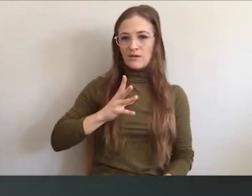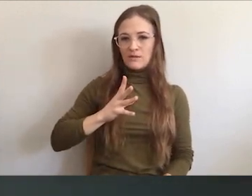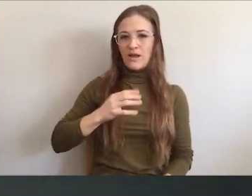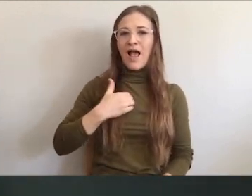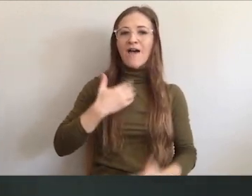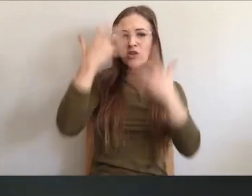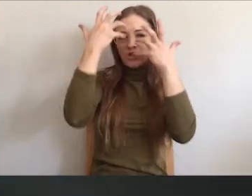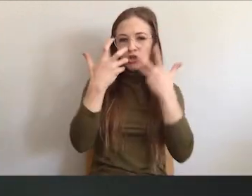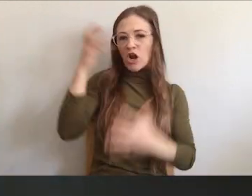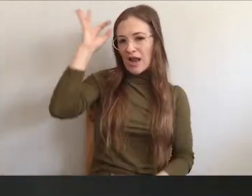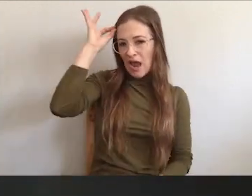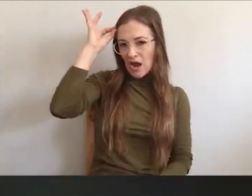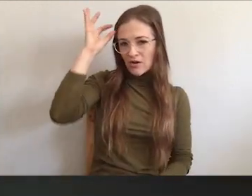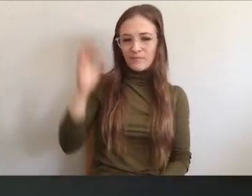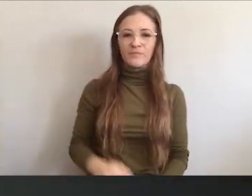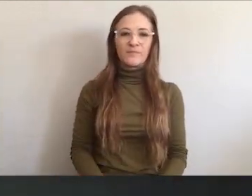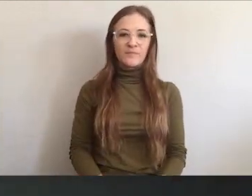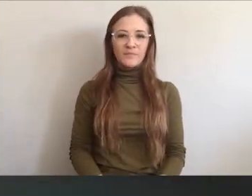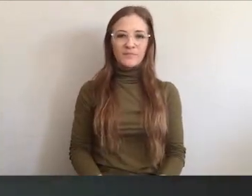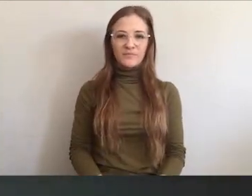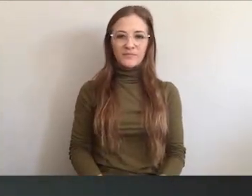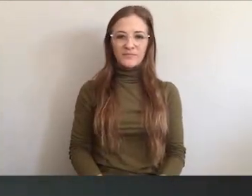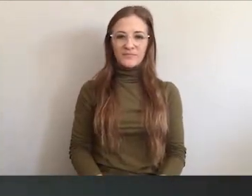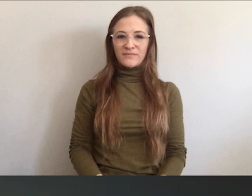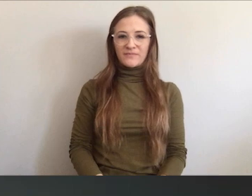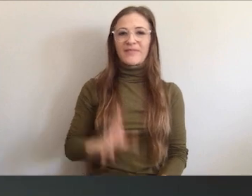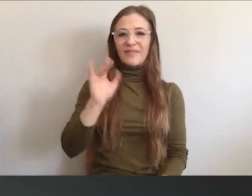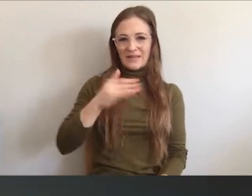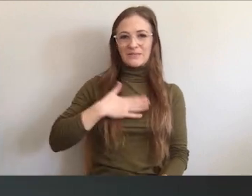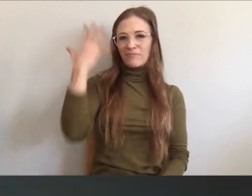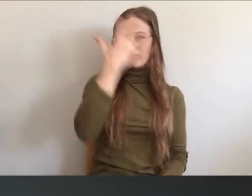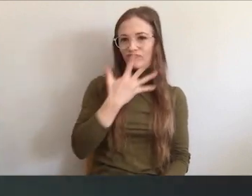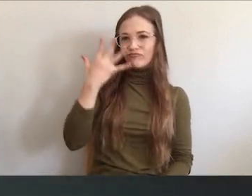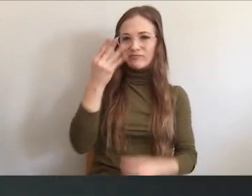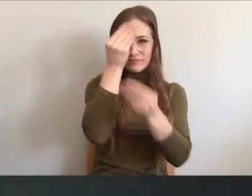I got dark hair. It's my description for all of you. For